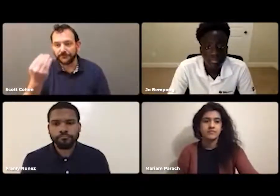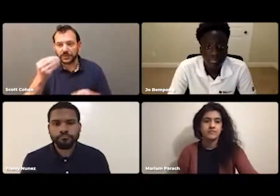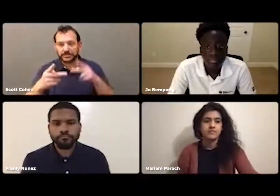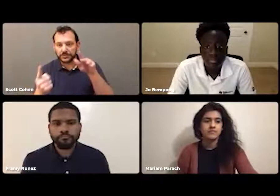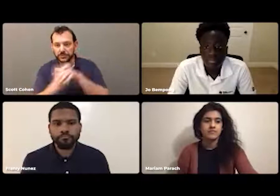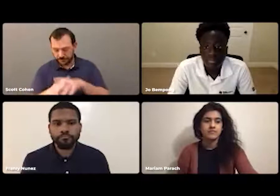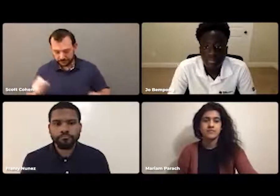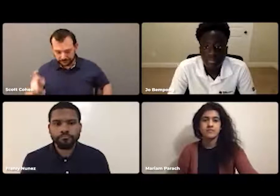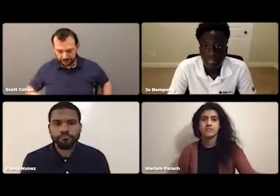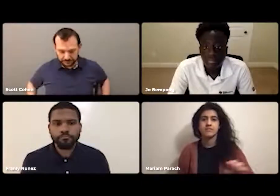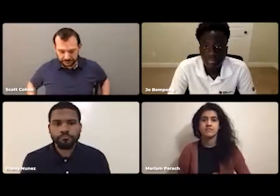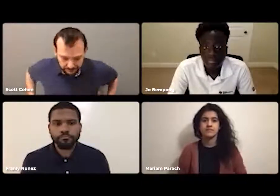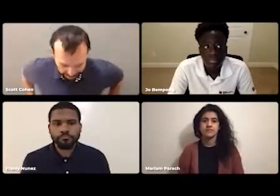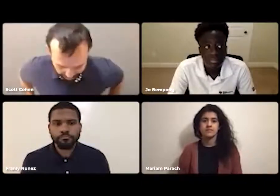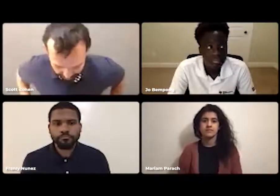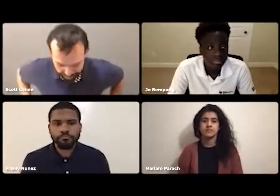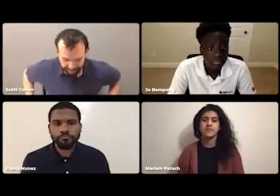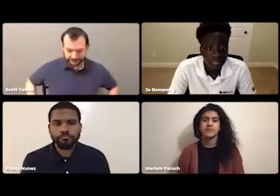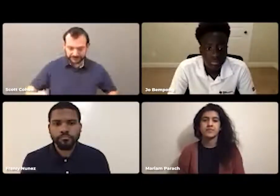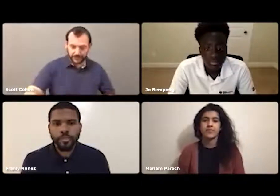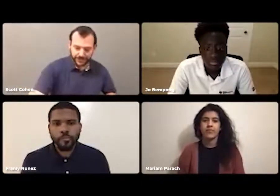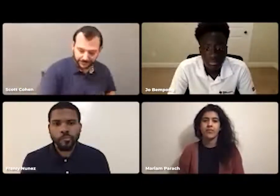So far, we have 14 attendees.